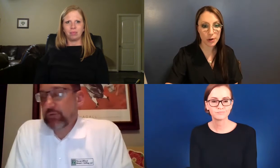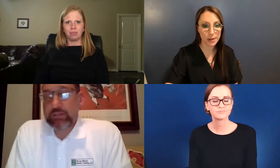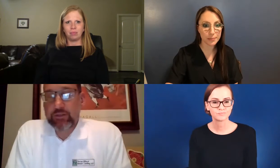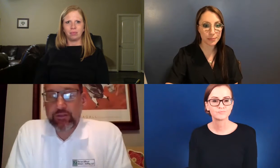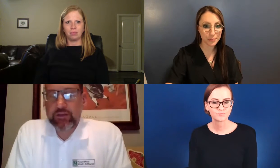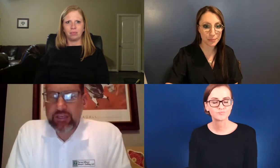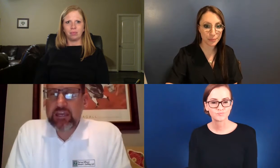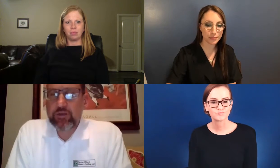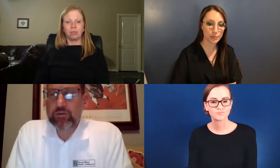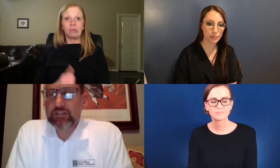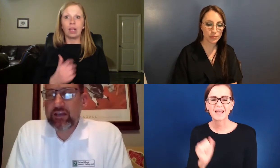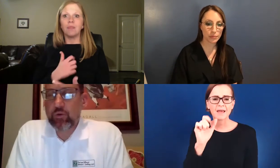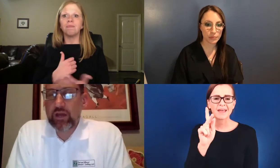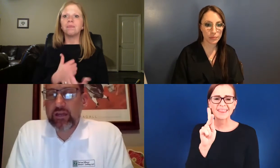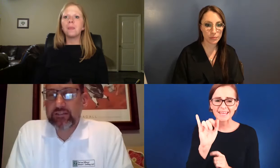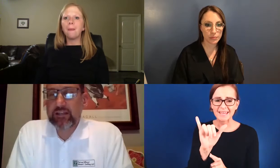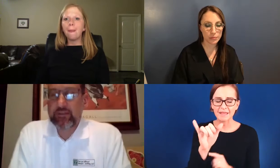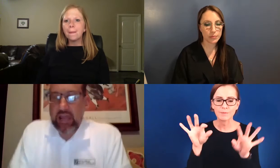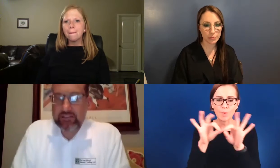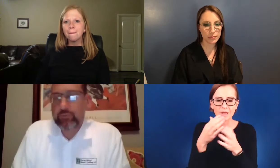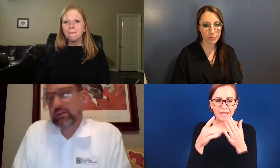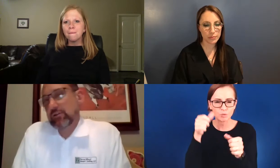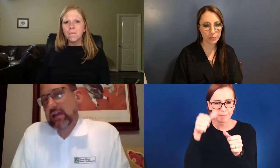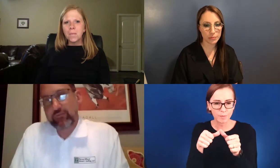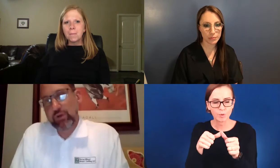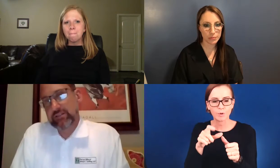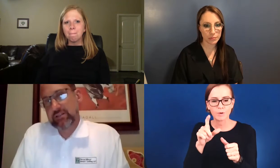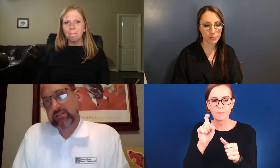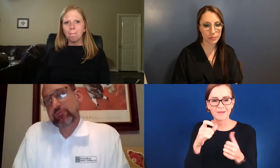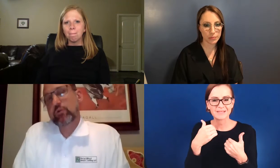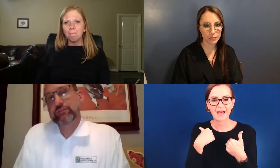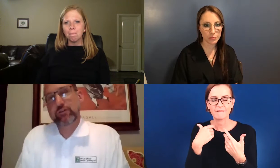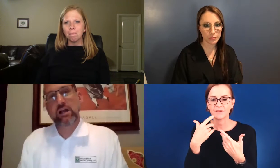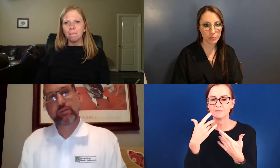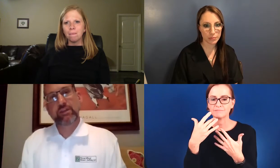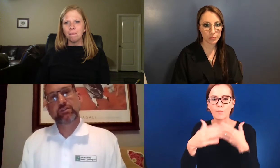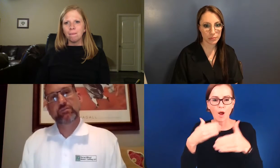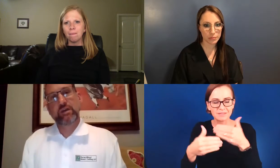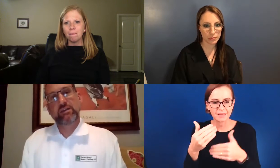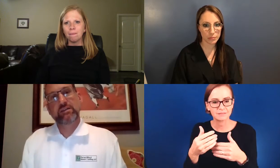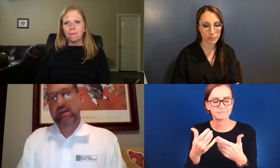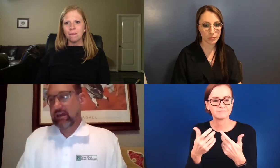Yeah, the key though to take away is that there has to be an interactive process, if a request for accommodation is made